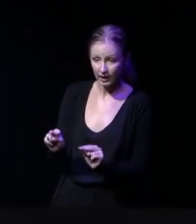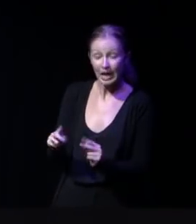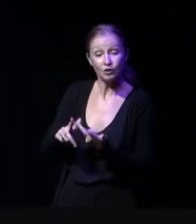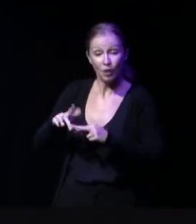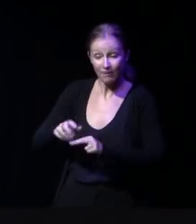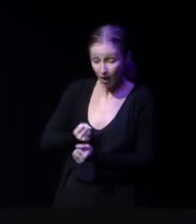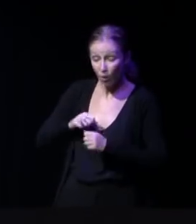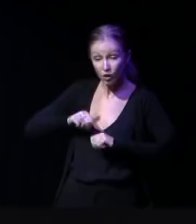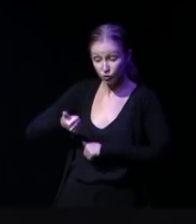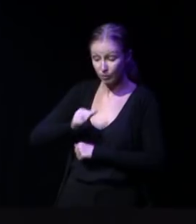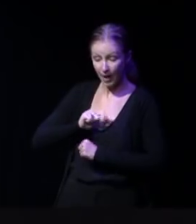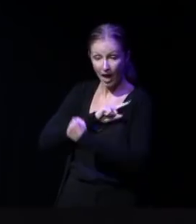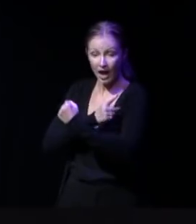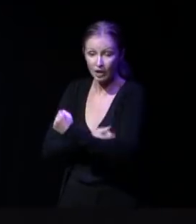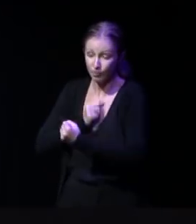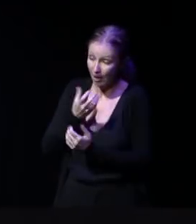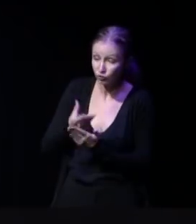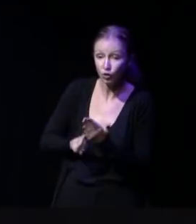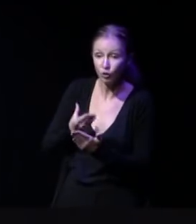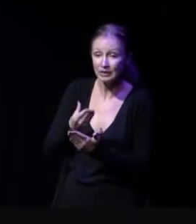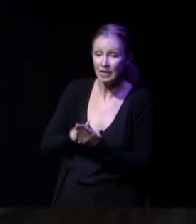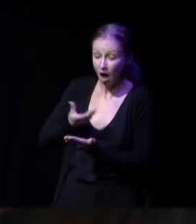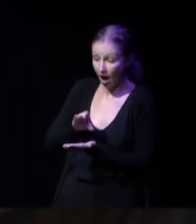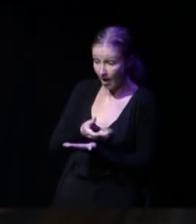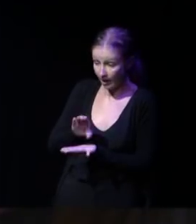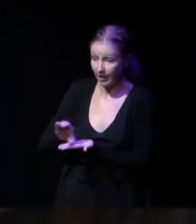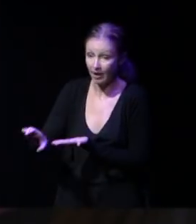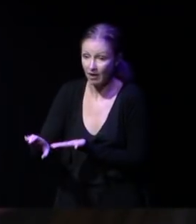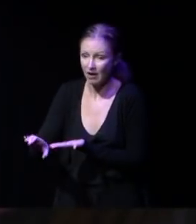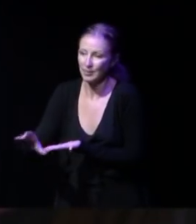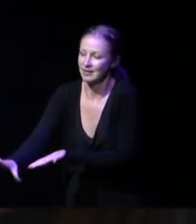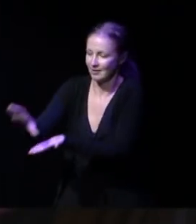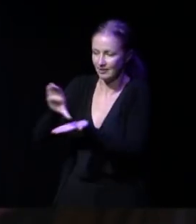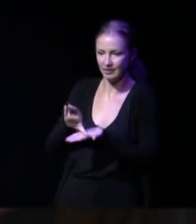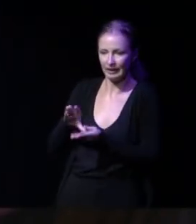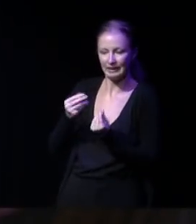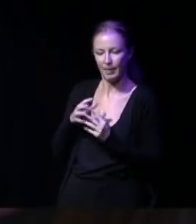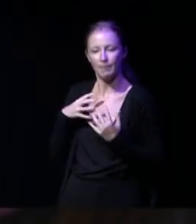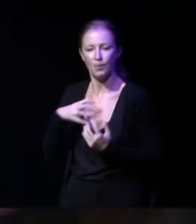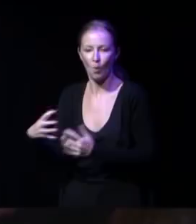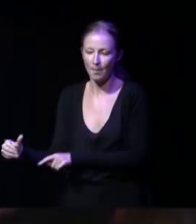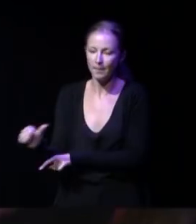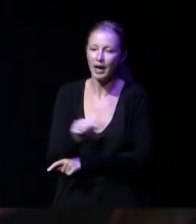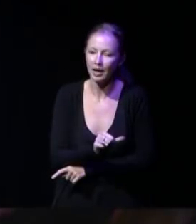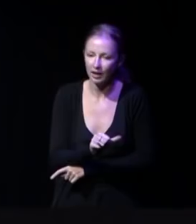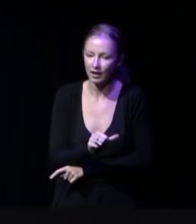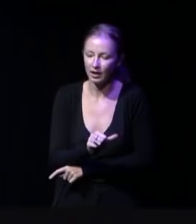it must offer a return greater than our investment. I'm saying that we must be, we must refuse to be seduced,